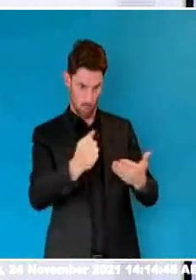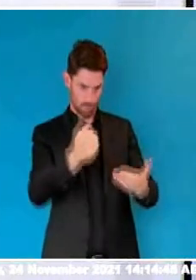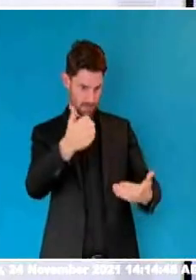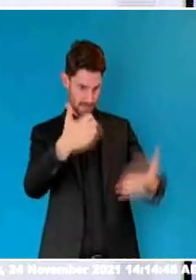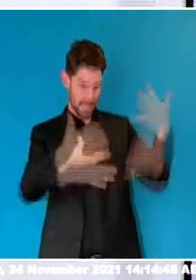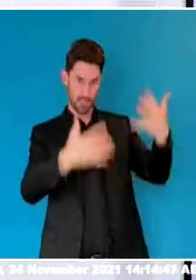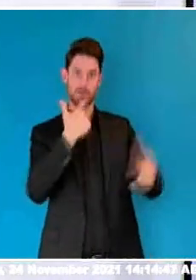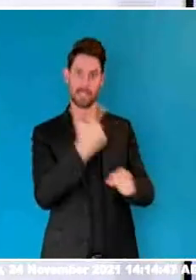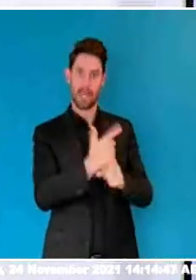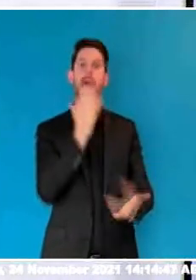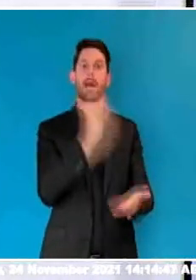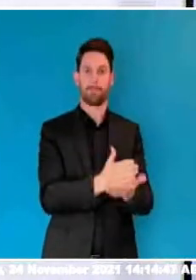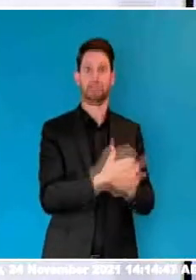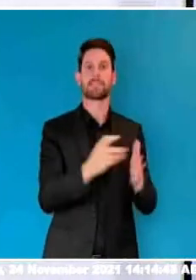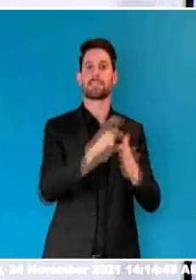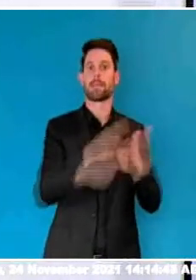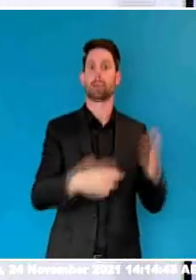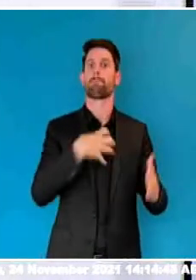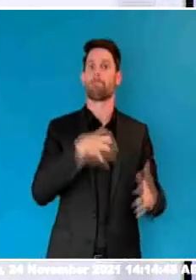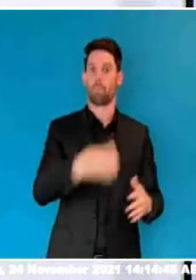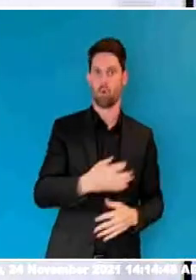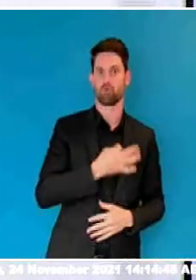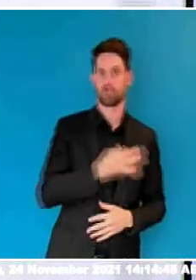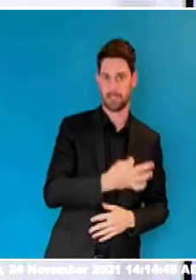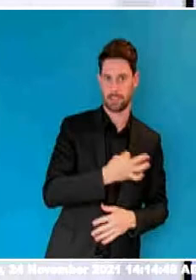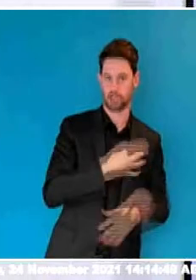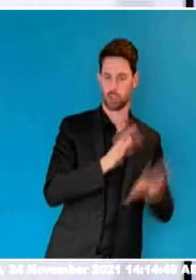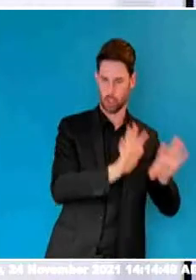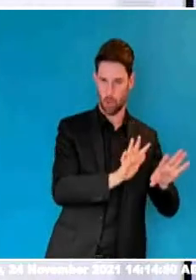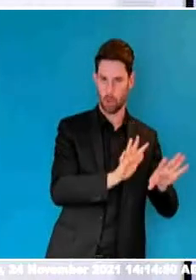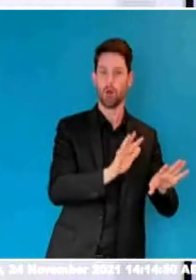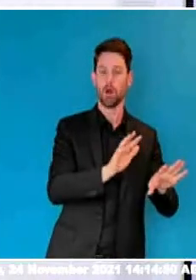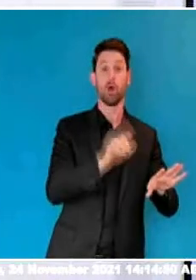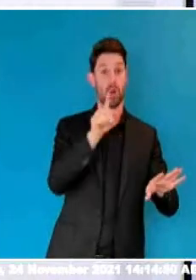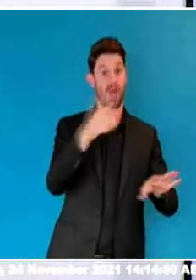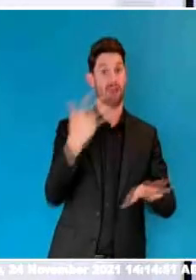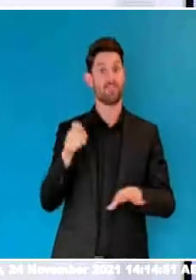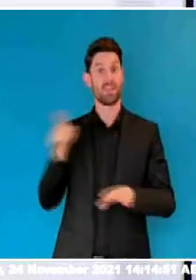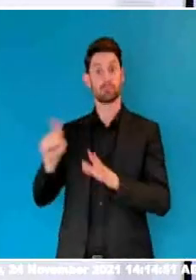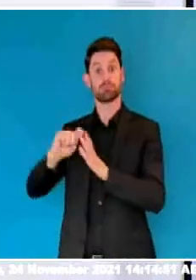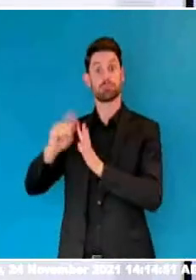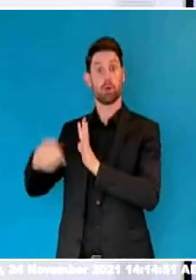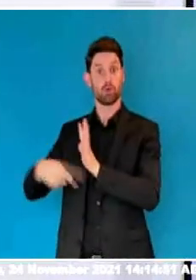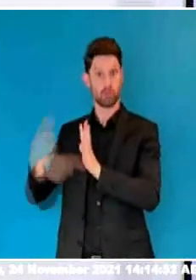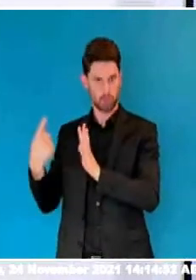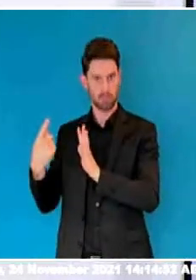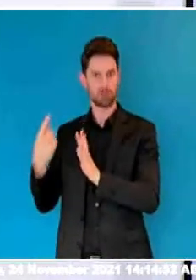done as part of the Employer Mobilisation Project, are we right in understanding that